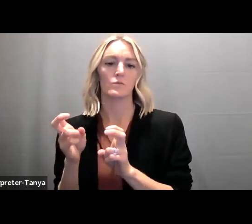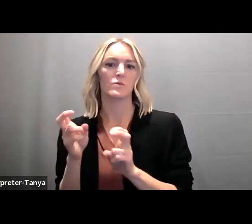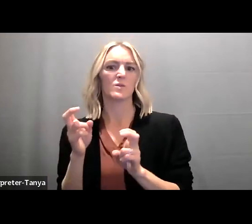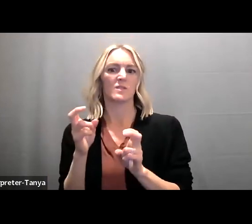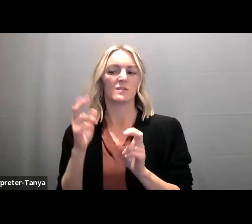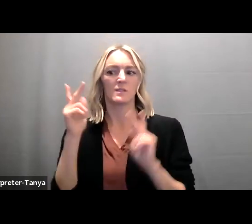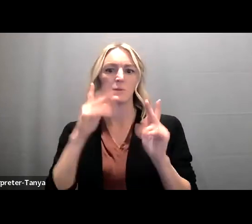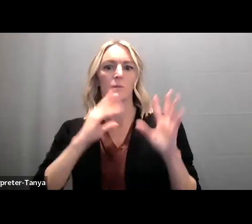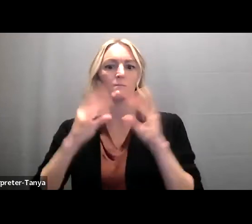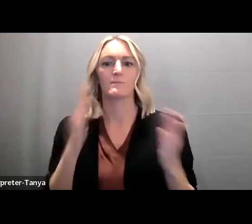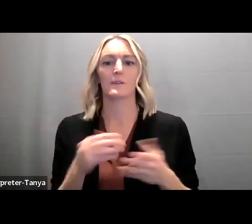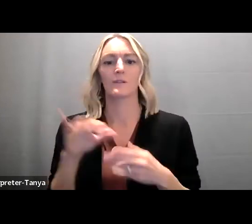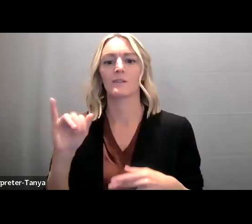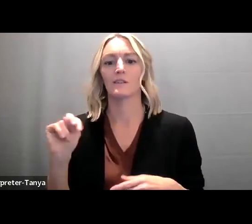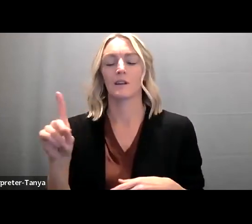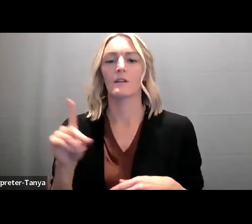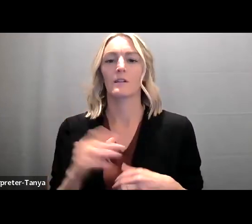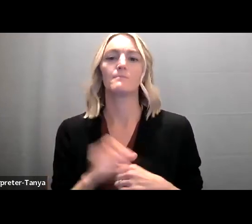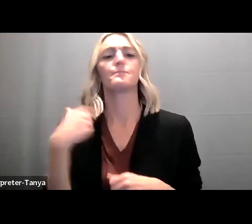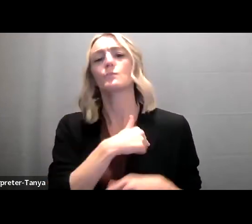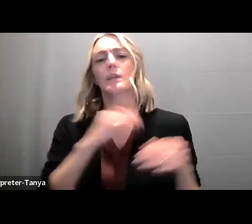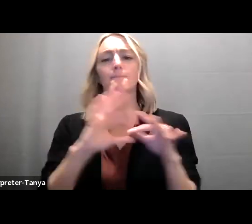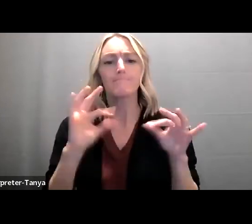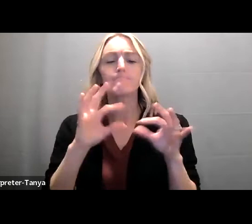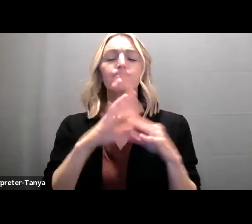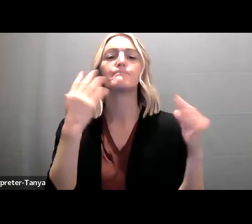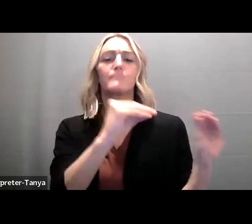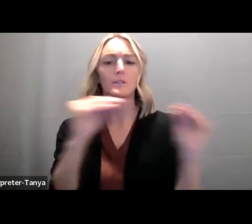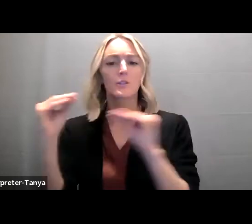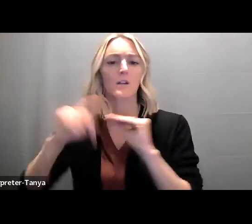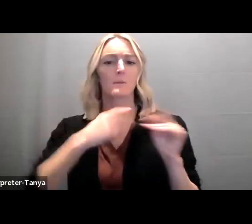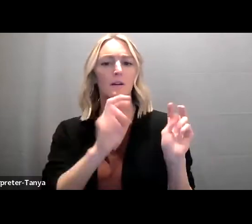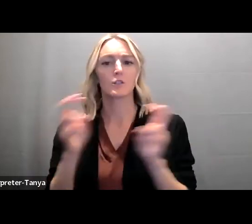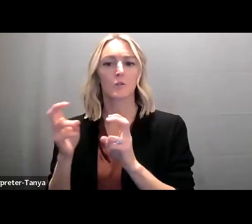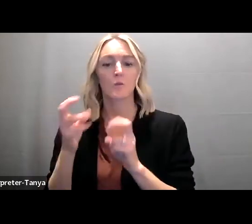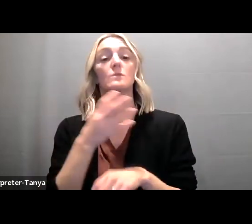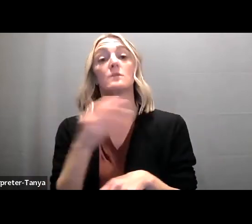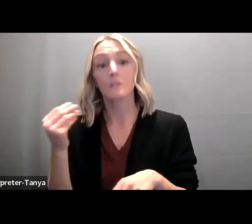But not only talked about them and educated them on the issues, work together as a peer